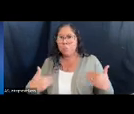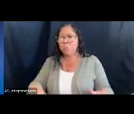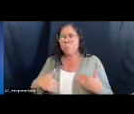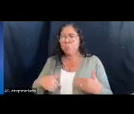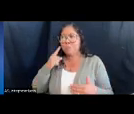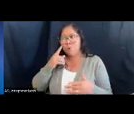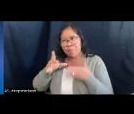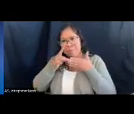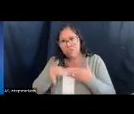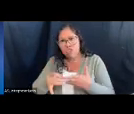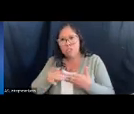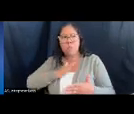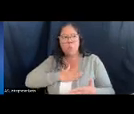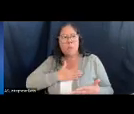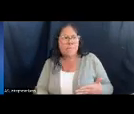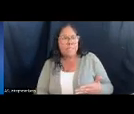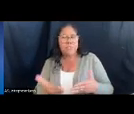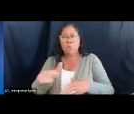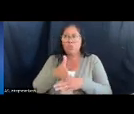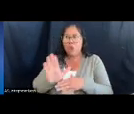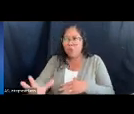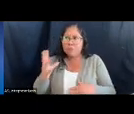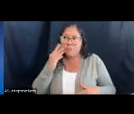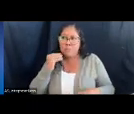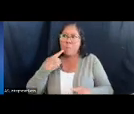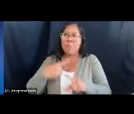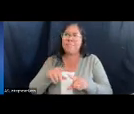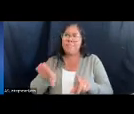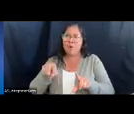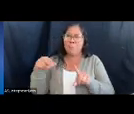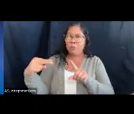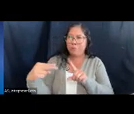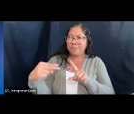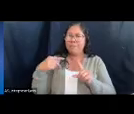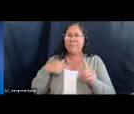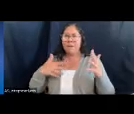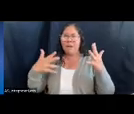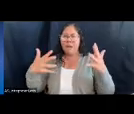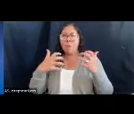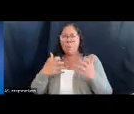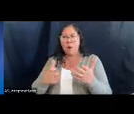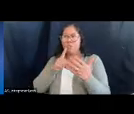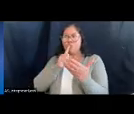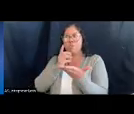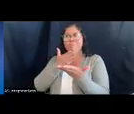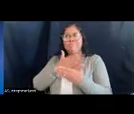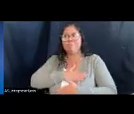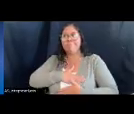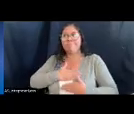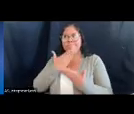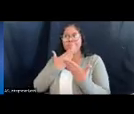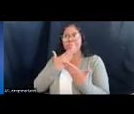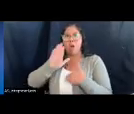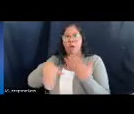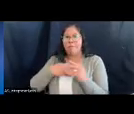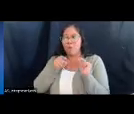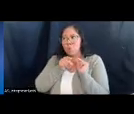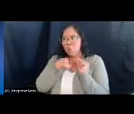experience and their perspective. I also want to extend my appreciation to all of you as was um